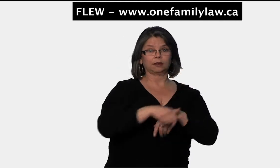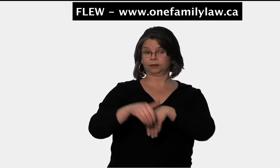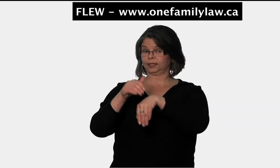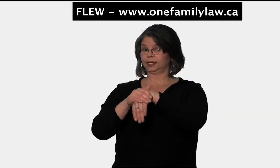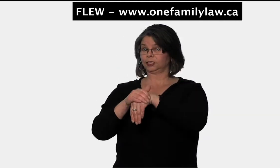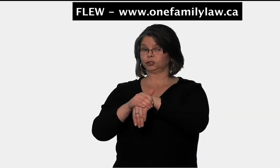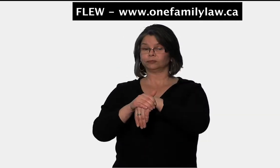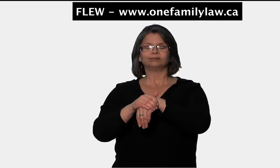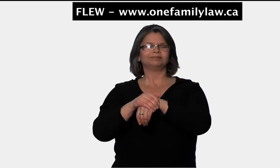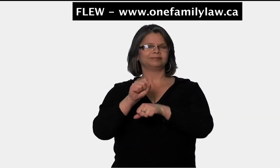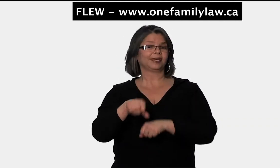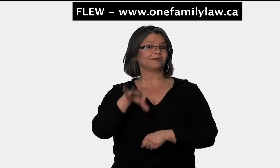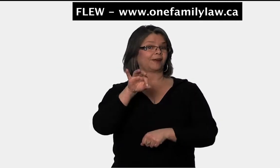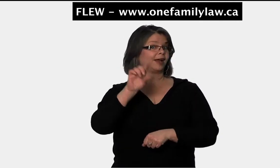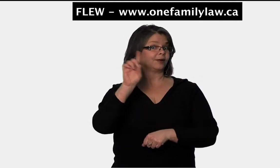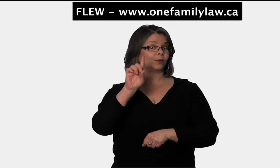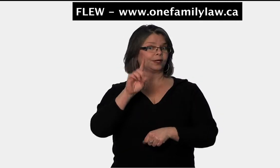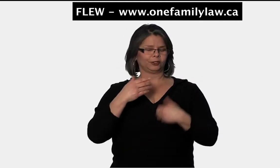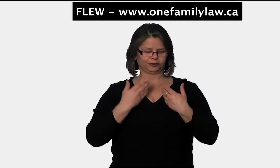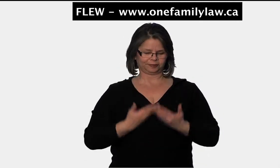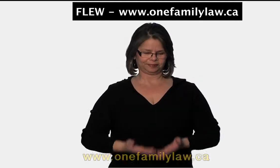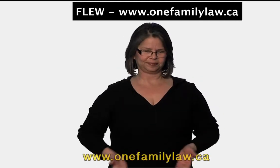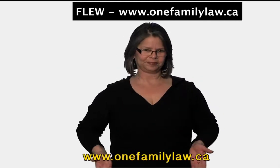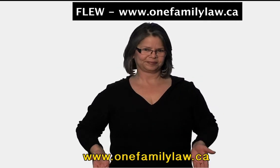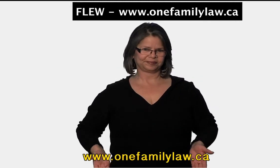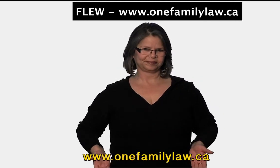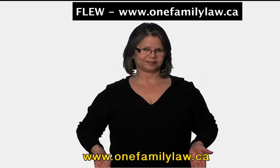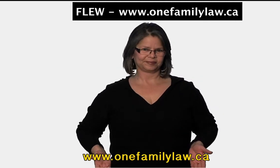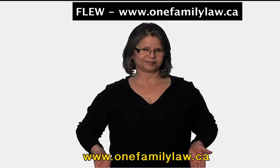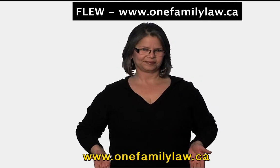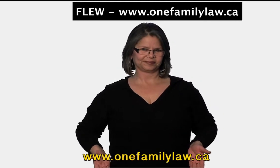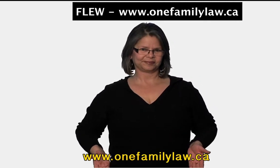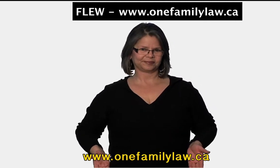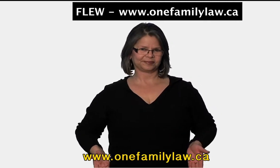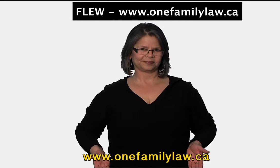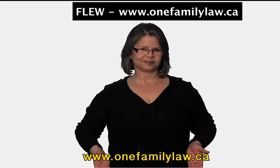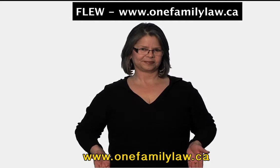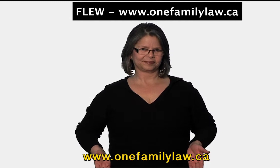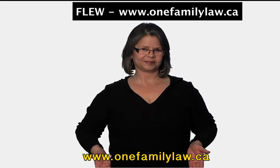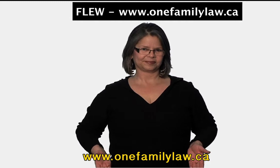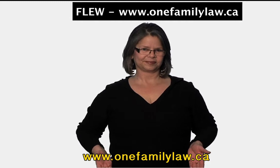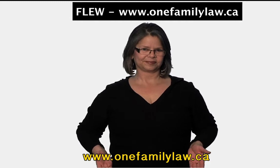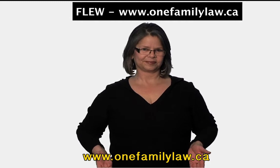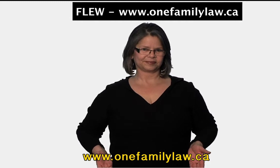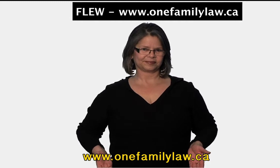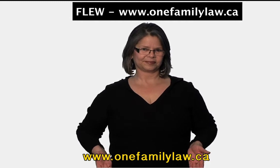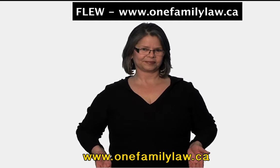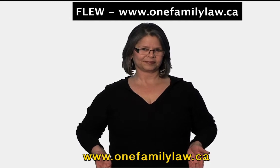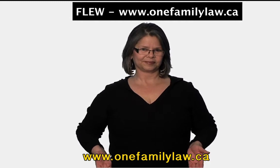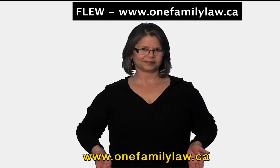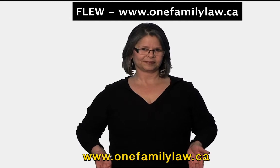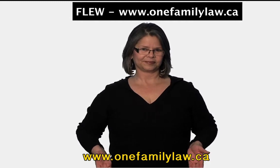and written form at www.onefamilylaw.ca